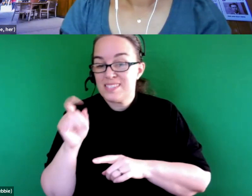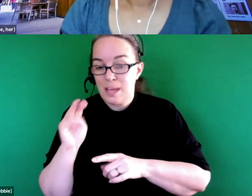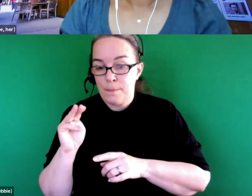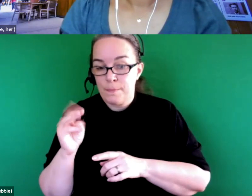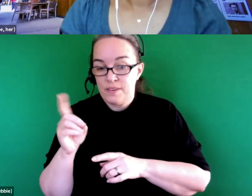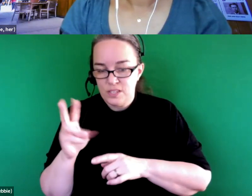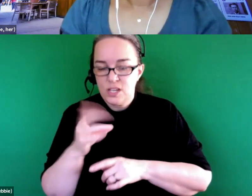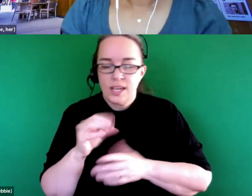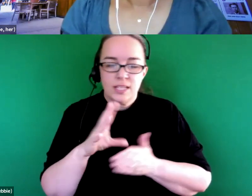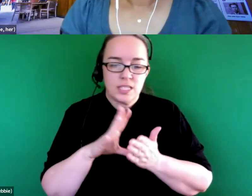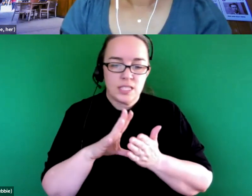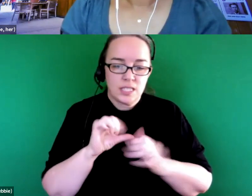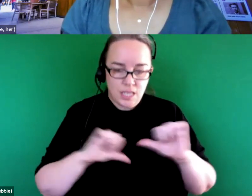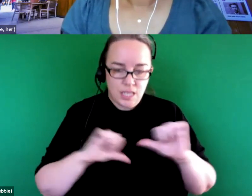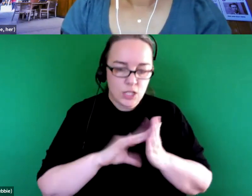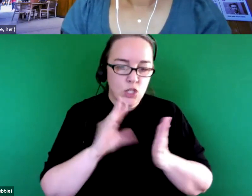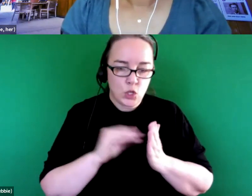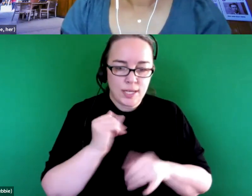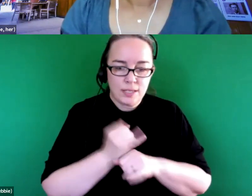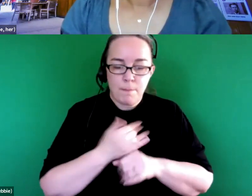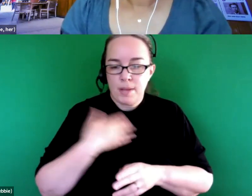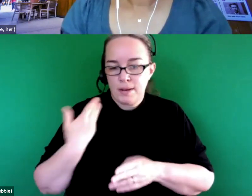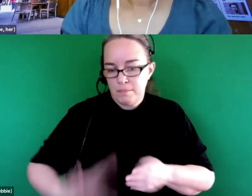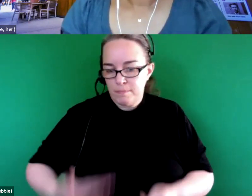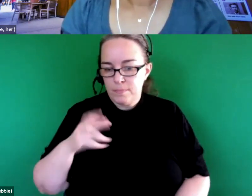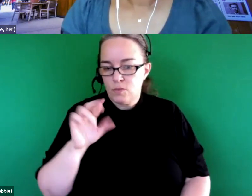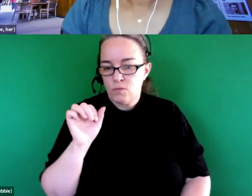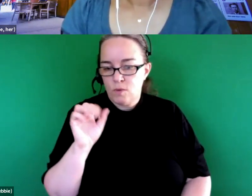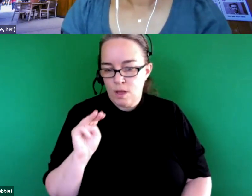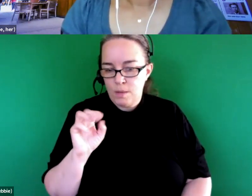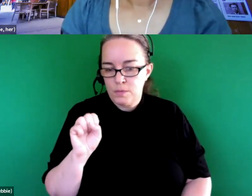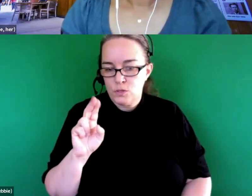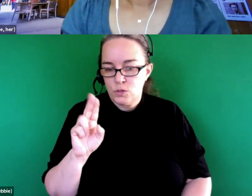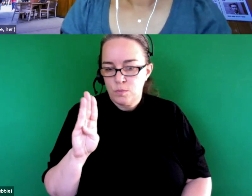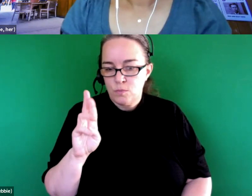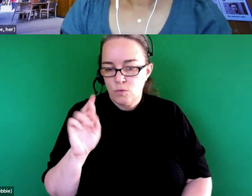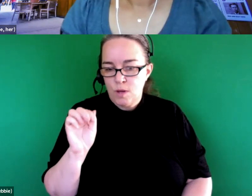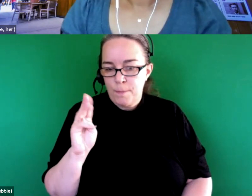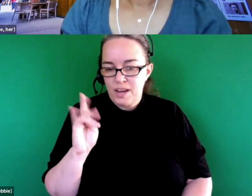Ram Subramaniam (He/him): My name is RON subramaniam I serve as the dean of the stem division at foothill college.